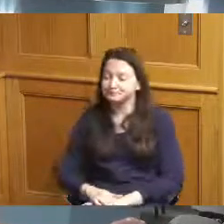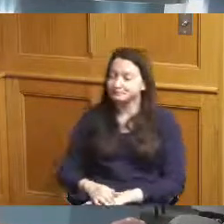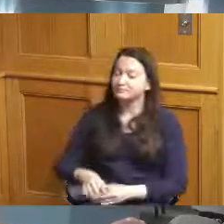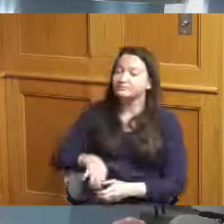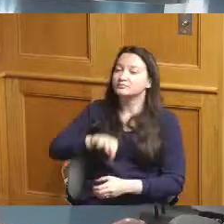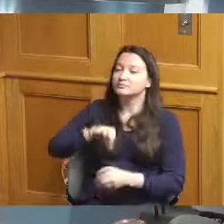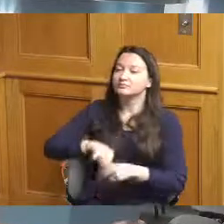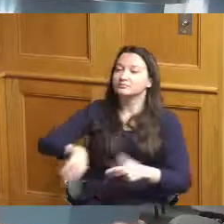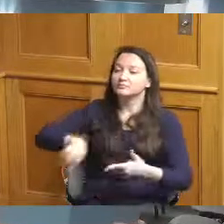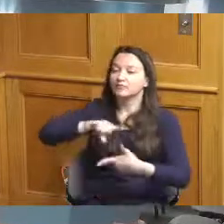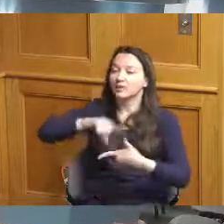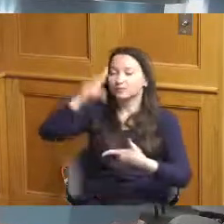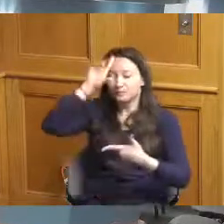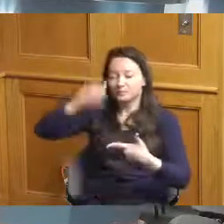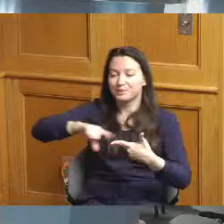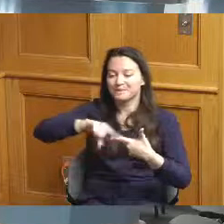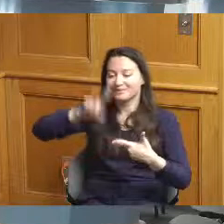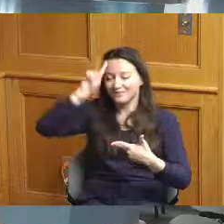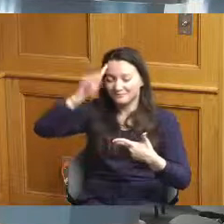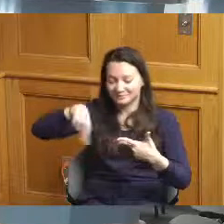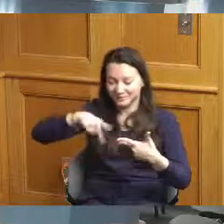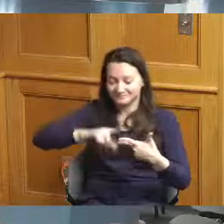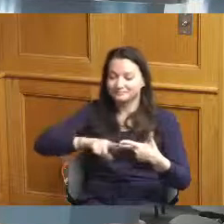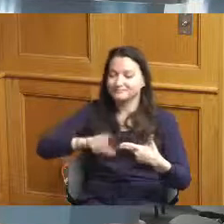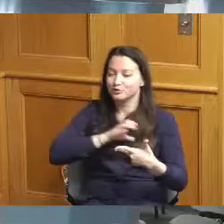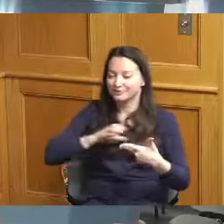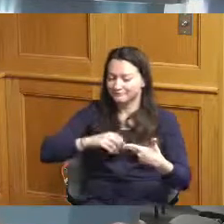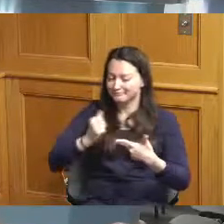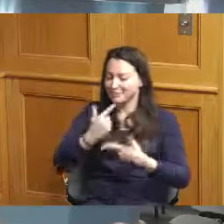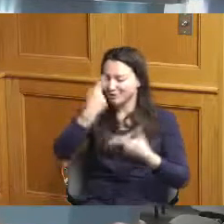Summerow Dumas yes Commissioner Reese yes Commissioner Driehaus yes thank you